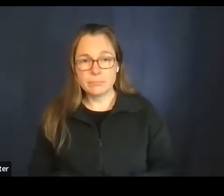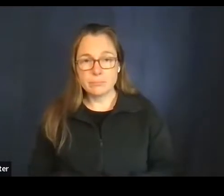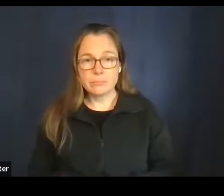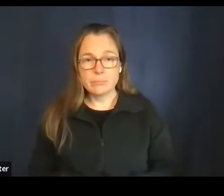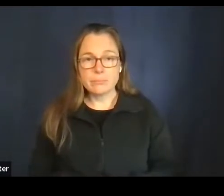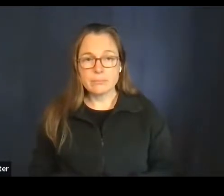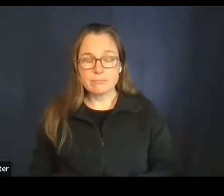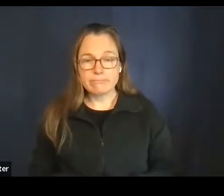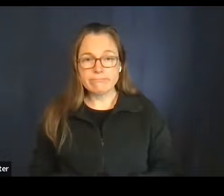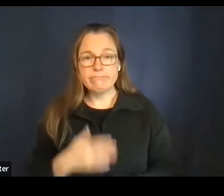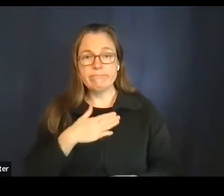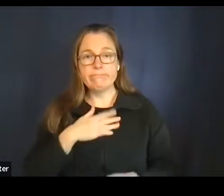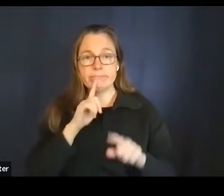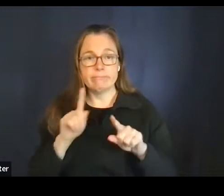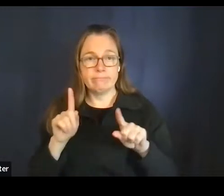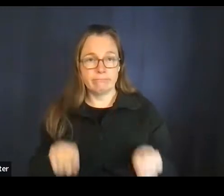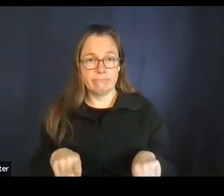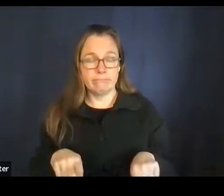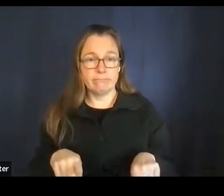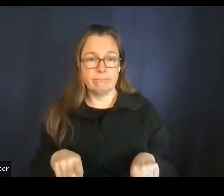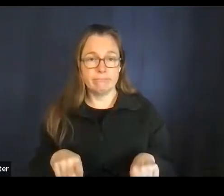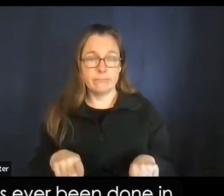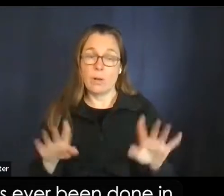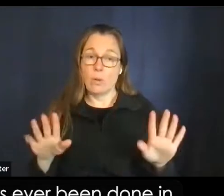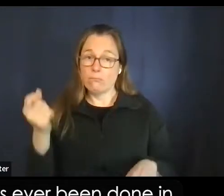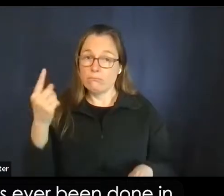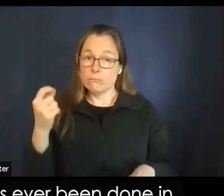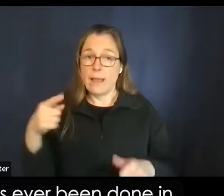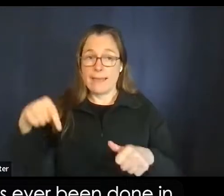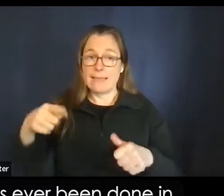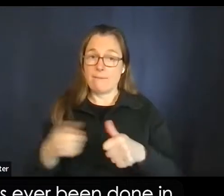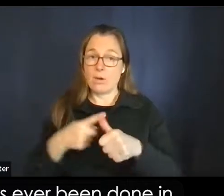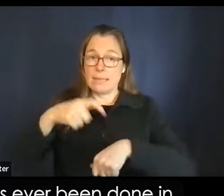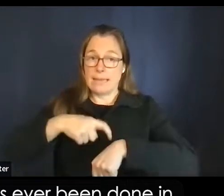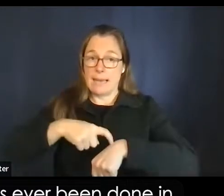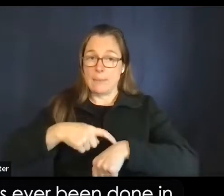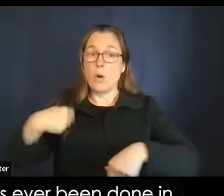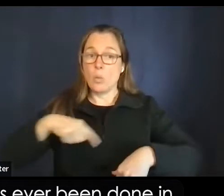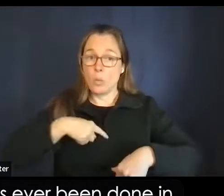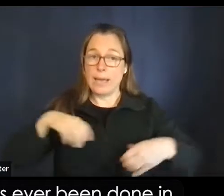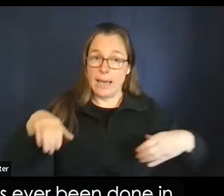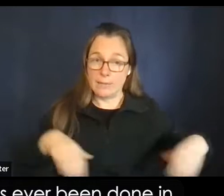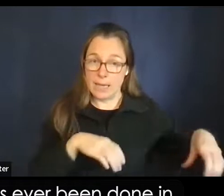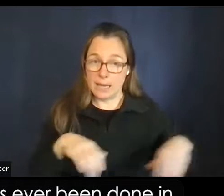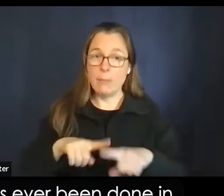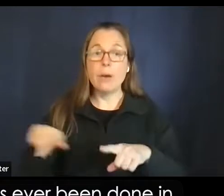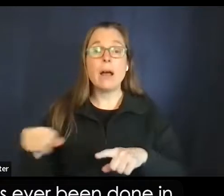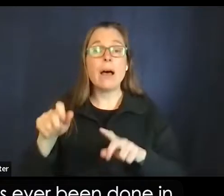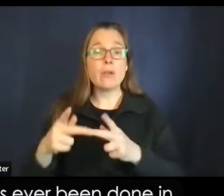And I'm this is the first time we will have done this here, but it is not the first time that it’s ever been done in Oregon or anywhere else.